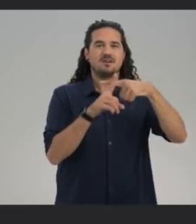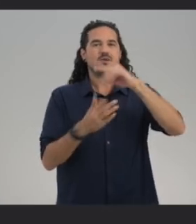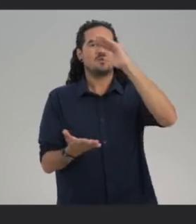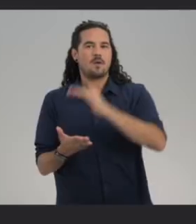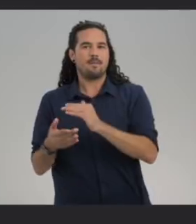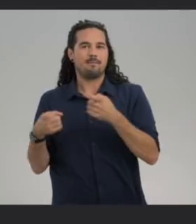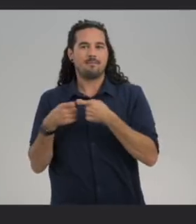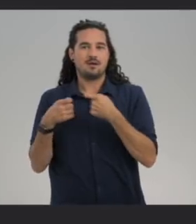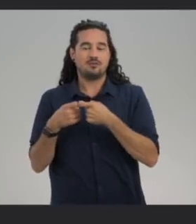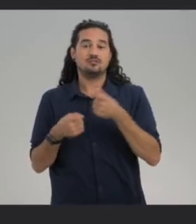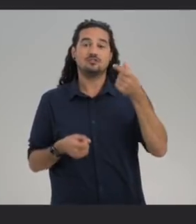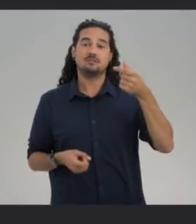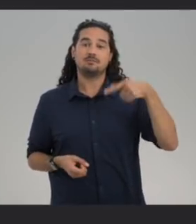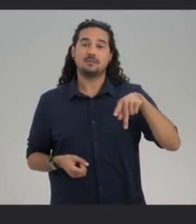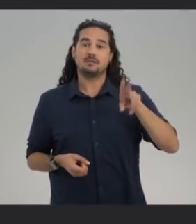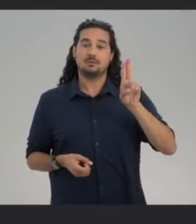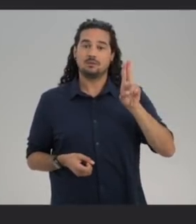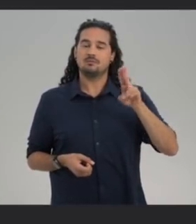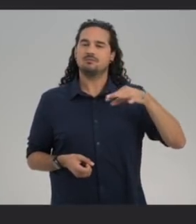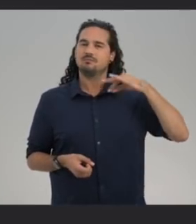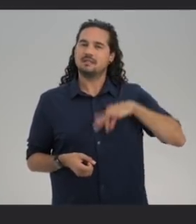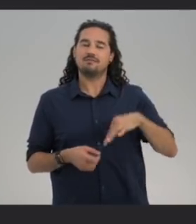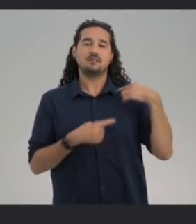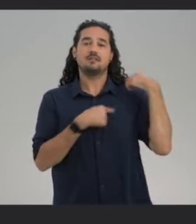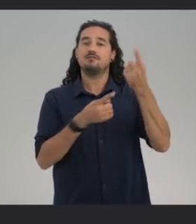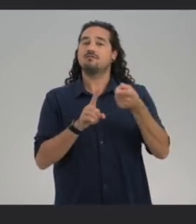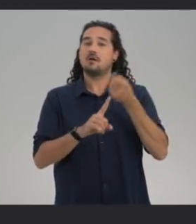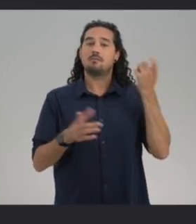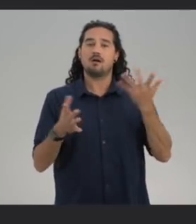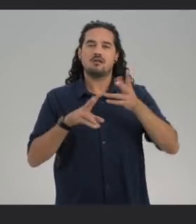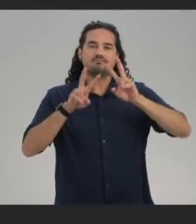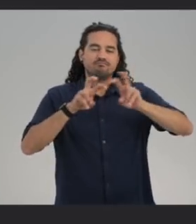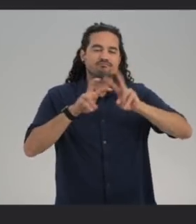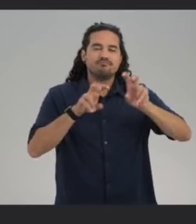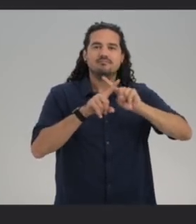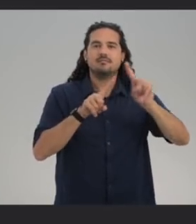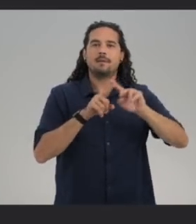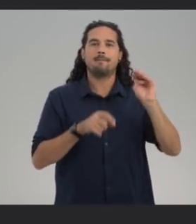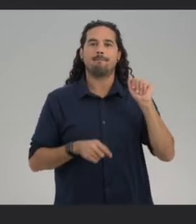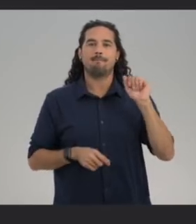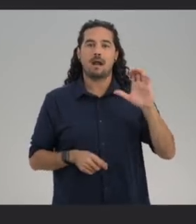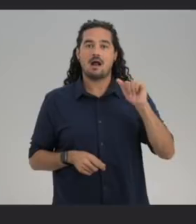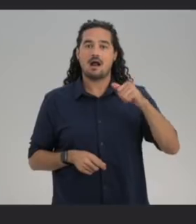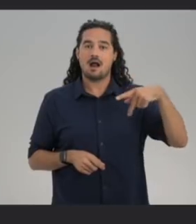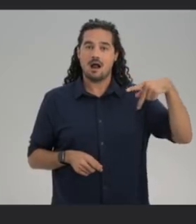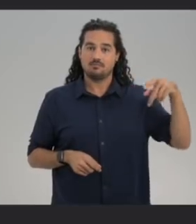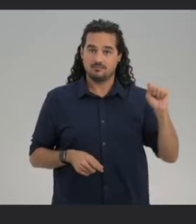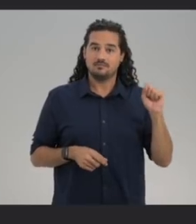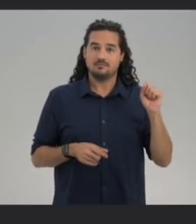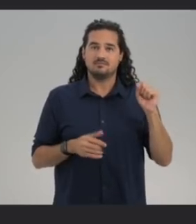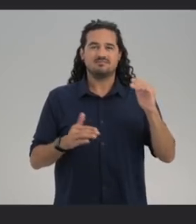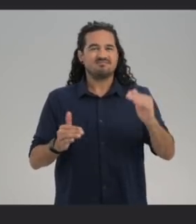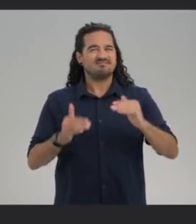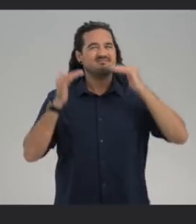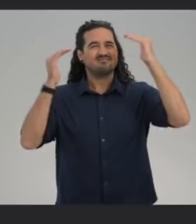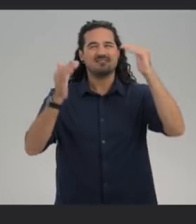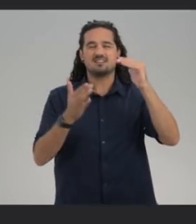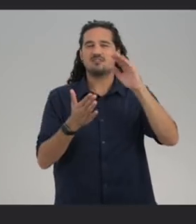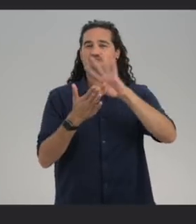The GPU in M1 benefits from years of thorough analysis of Mac applications. It's the most advanced graphics processor we've ever created.